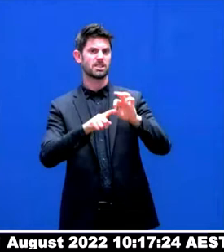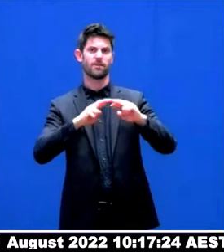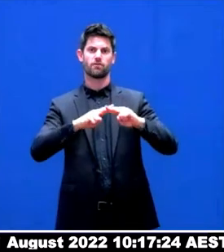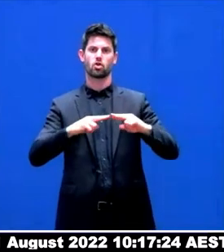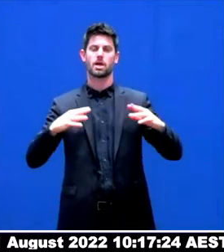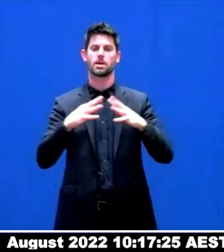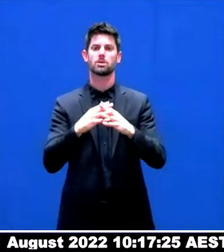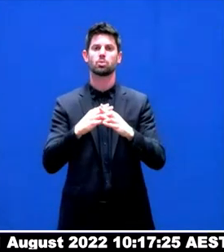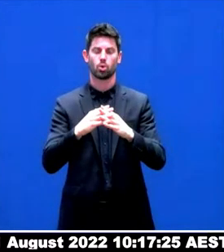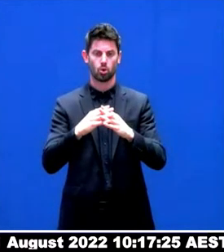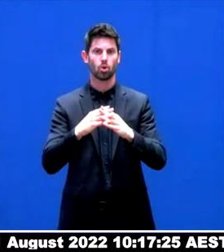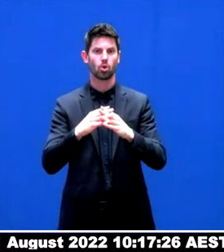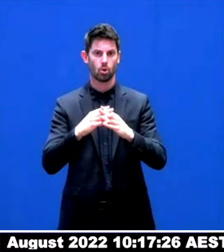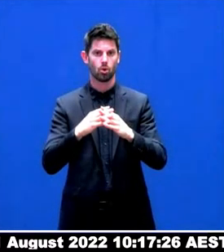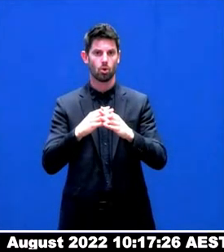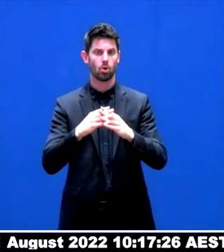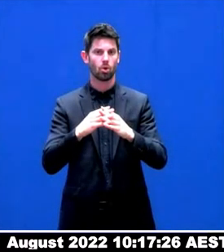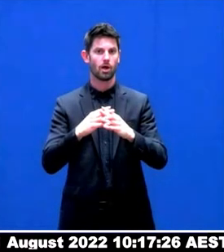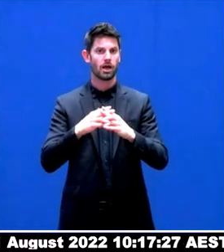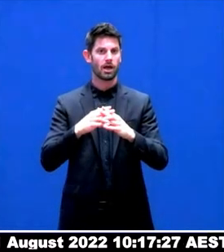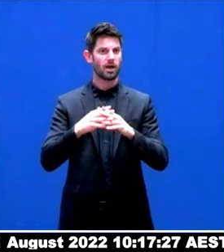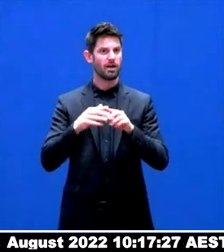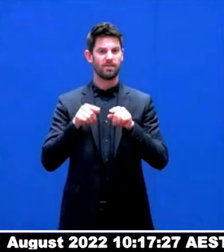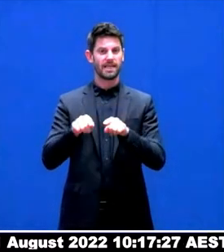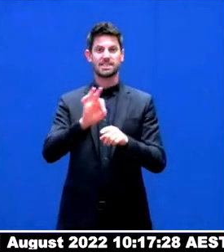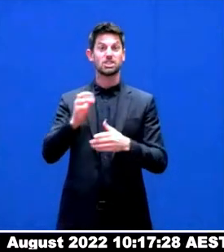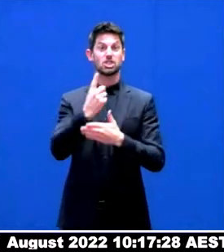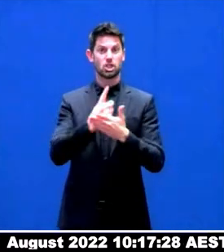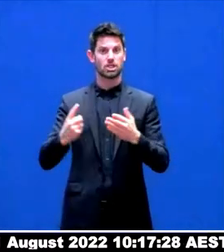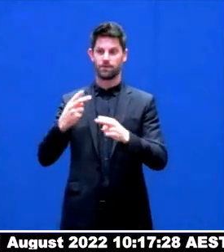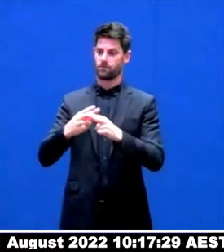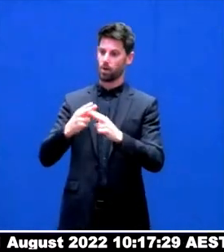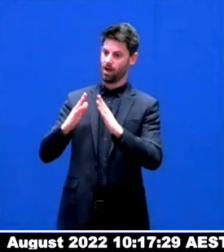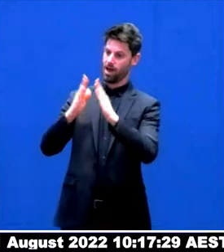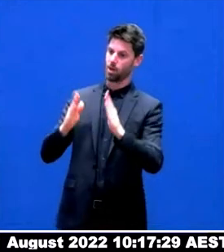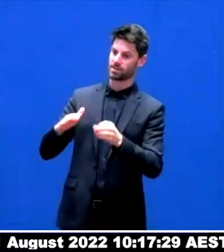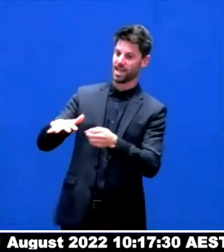quality frameworks is not unique to housing, is it? No. MS EASTMAN: It's a tool that's used in policy generally?